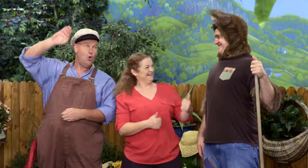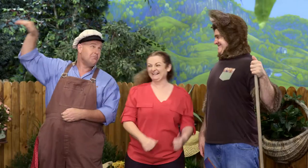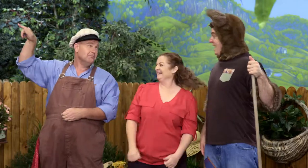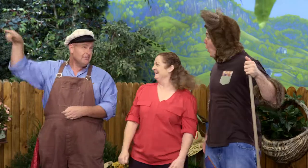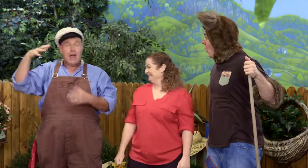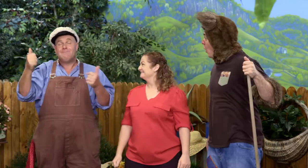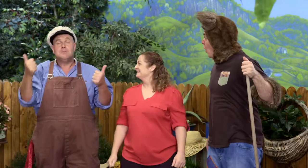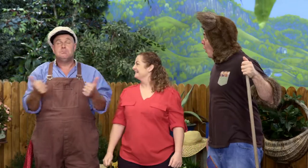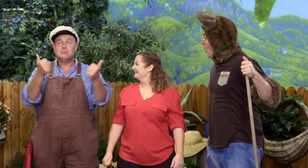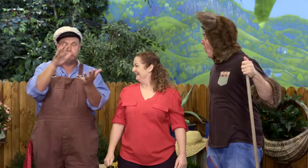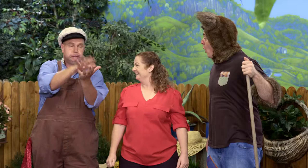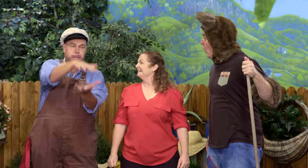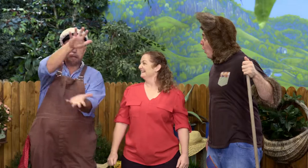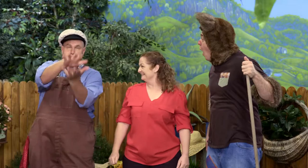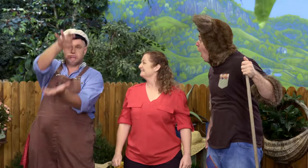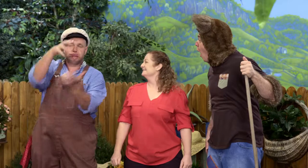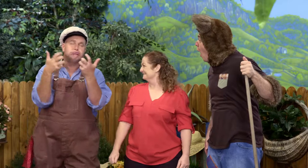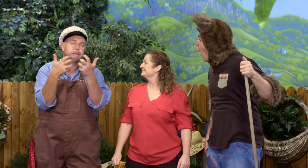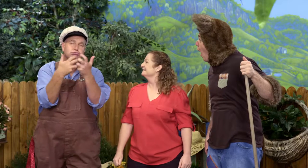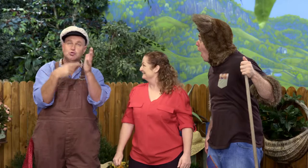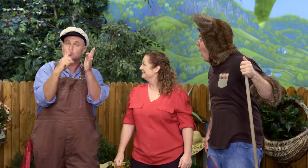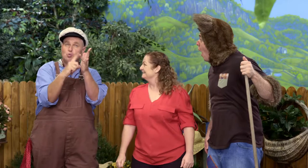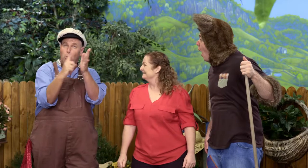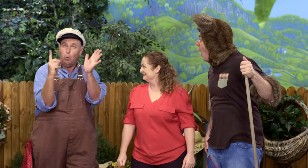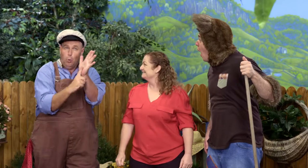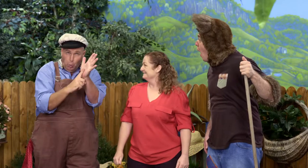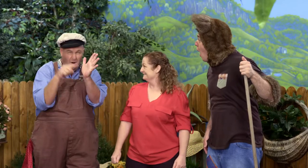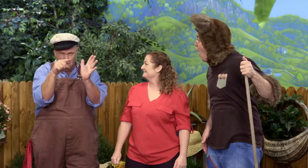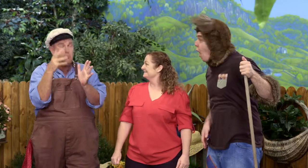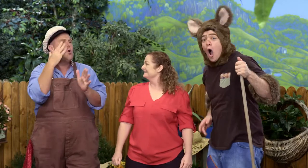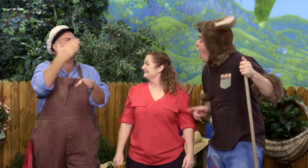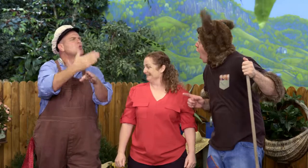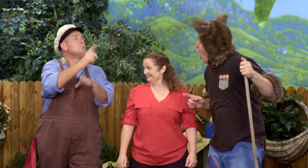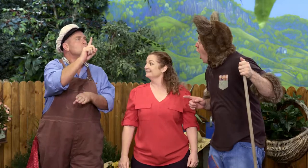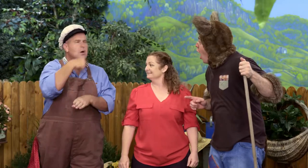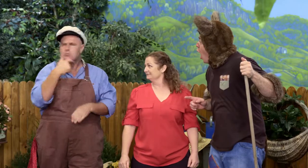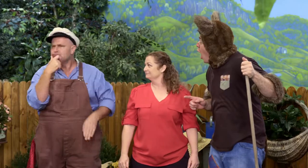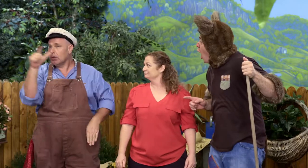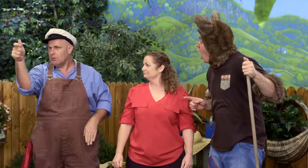At home, I have many tools for all sorts of different jobs. When I have a job to do, then I can pick the right tool.